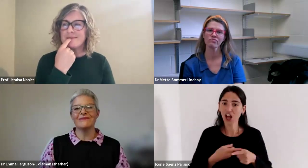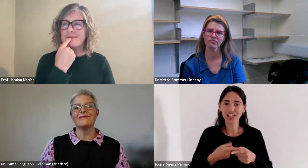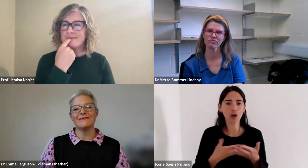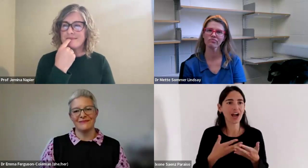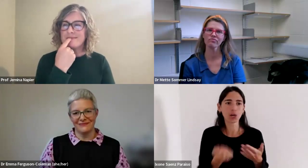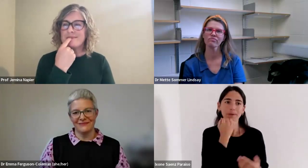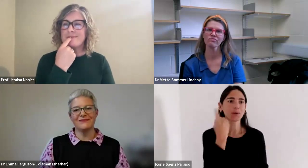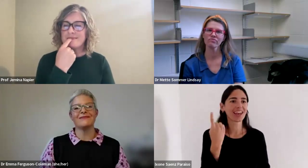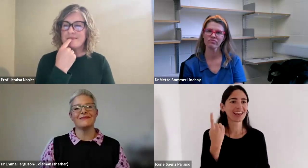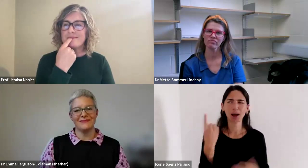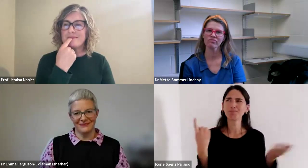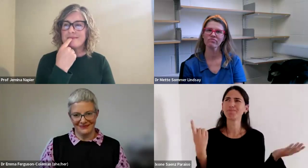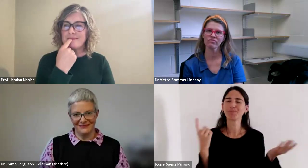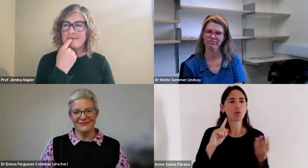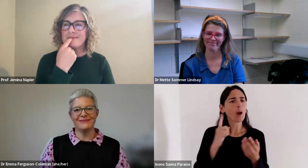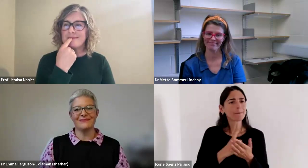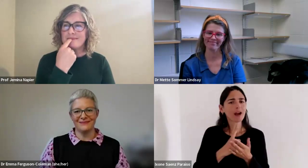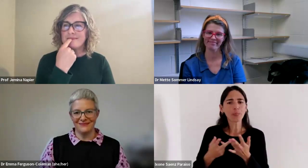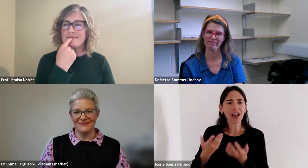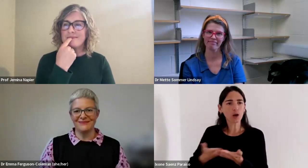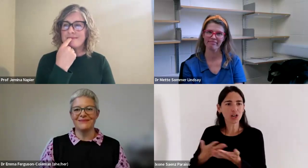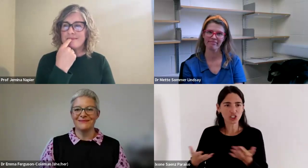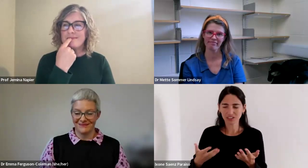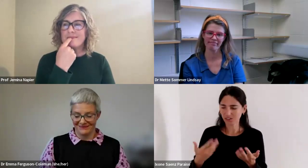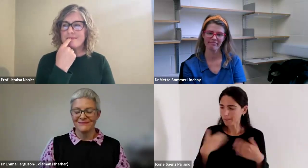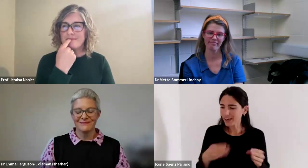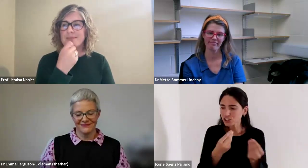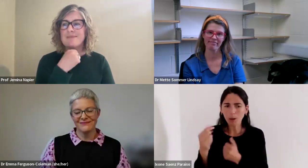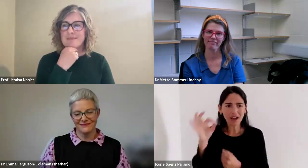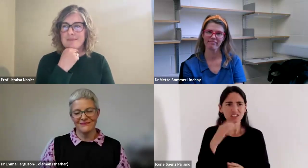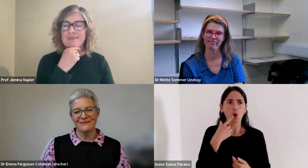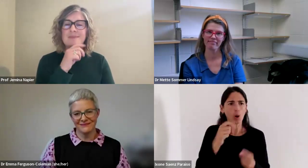the fact that I'm having to access academia via the English language and I think what about other